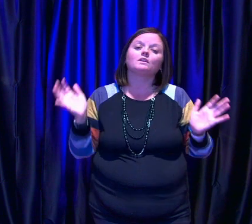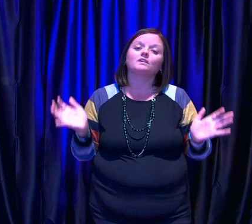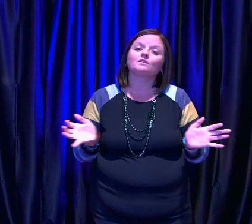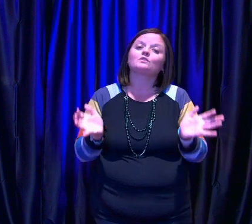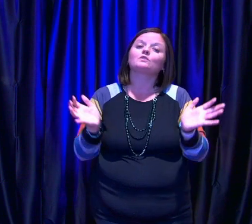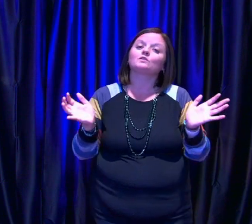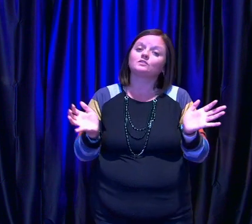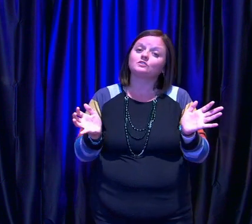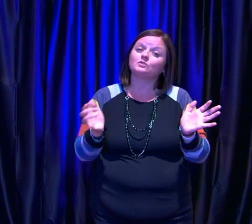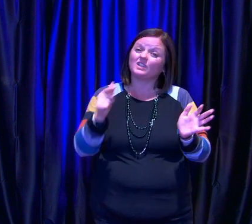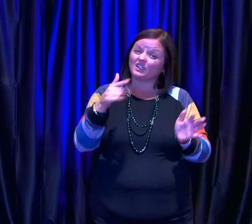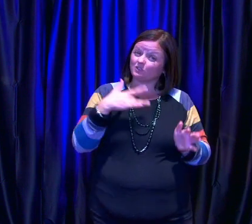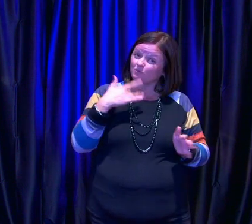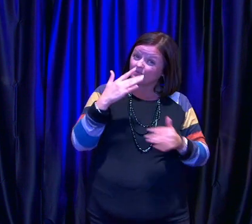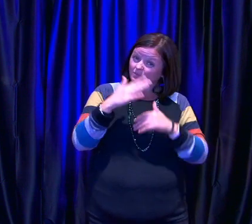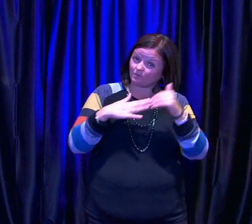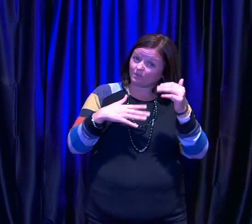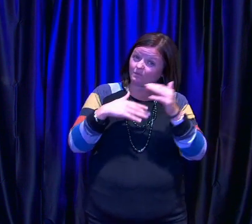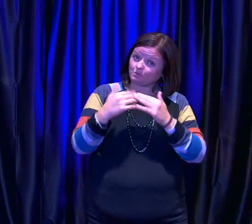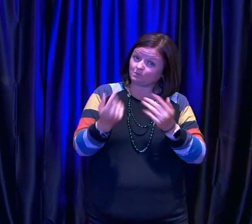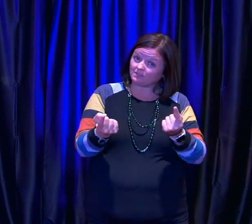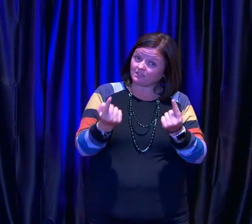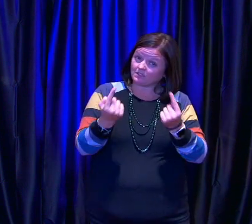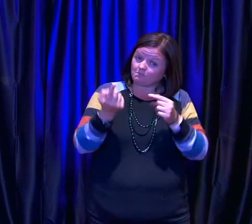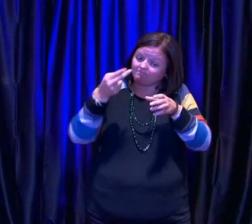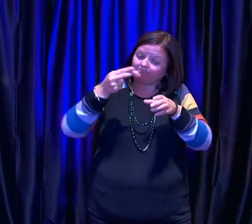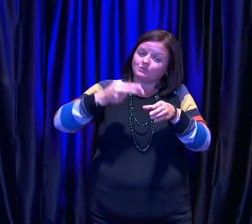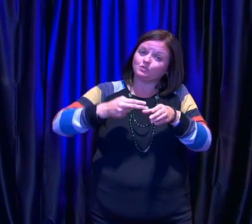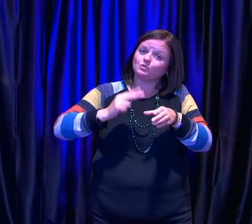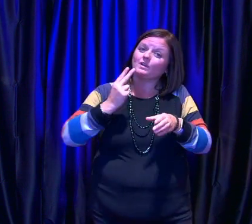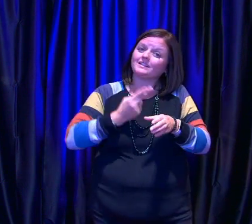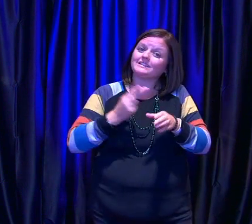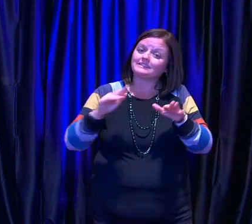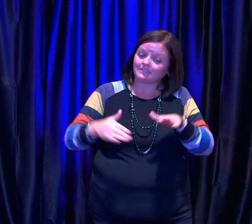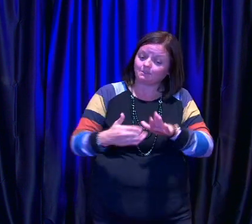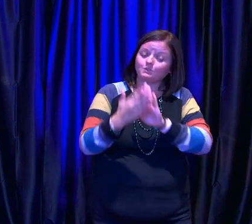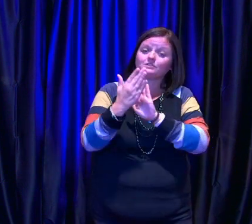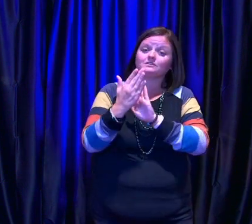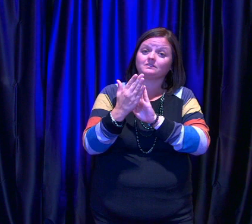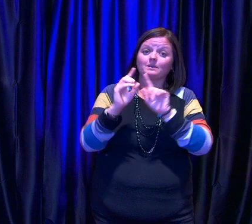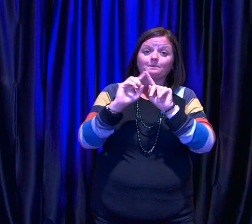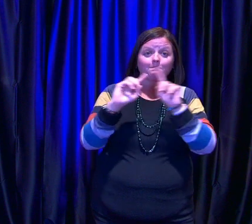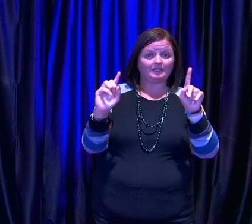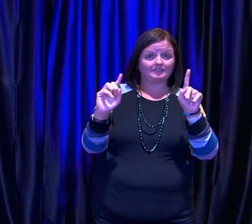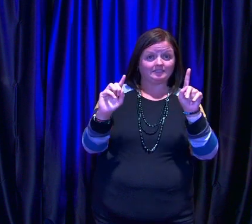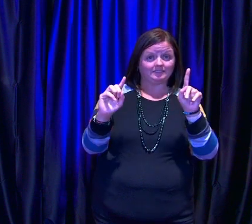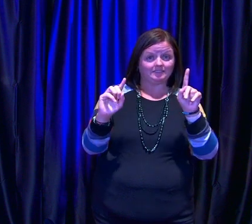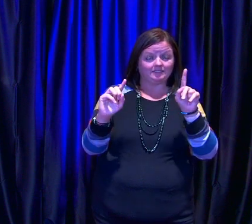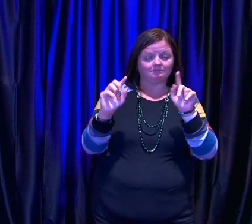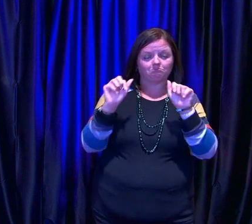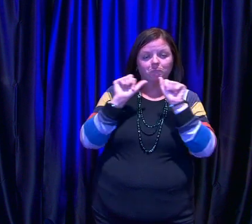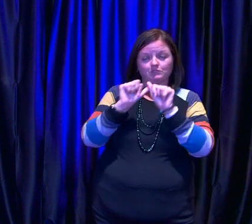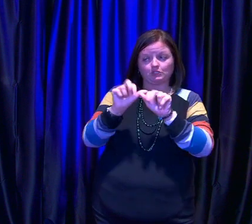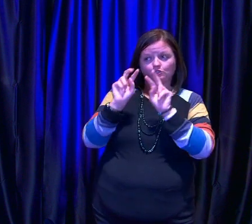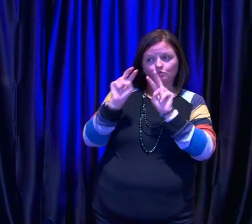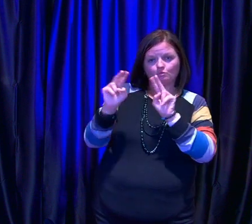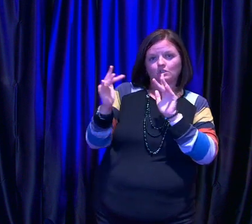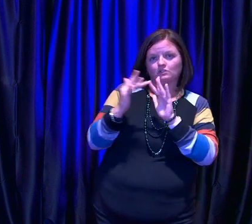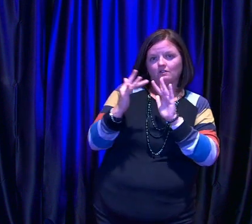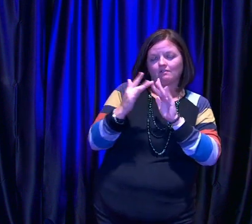as you feel comfortable to come and join us in person but keep watching online so thank you